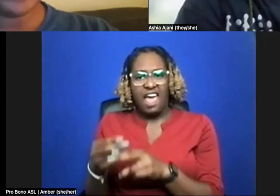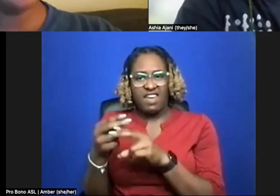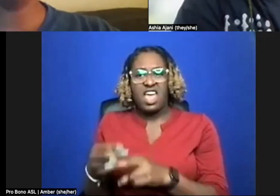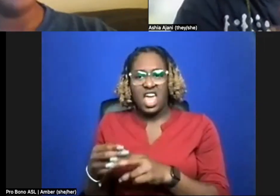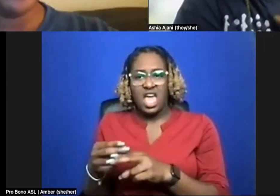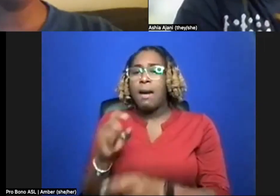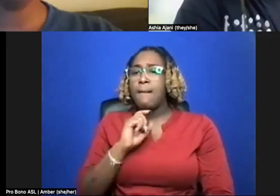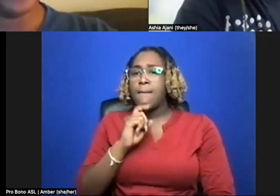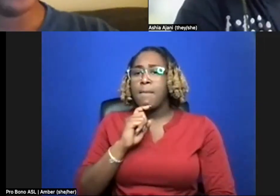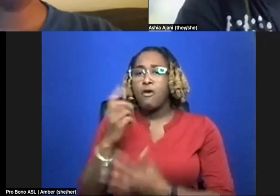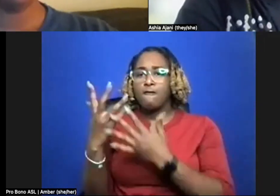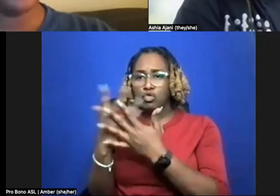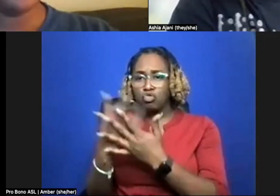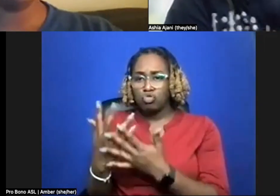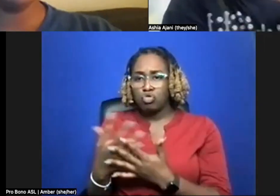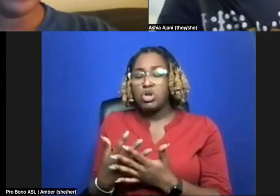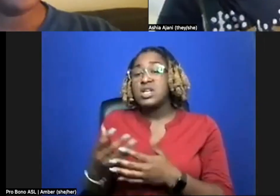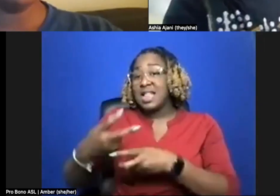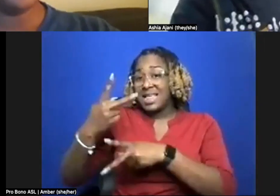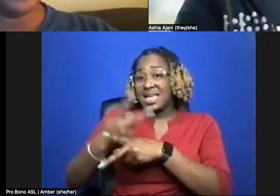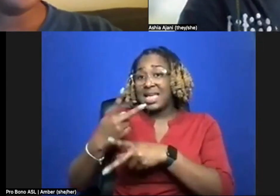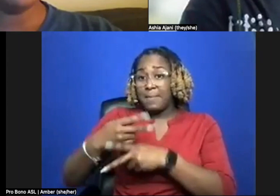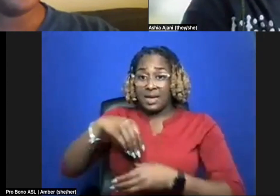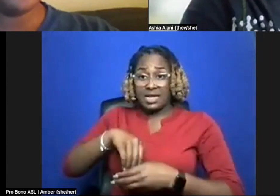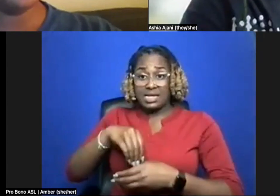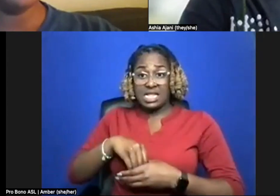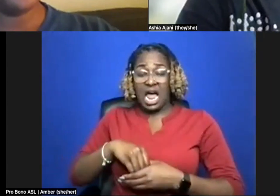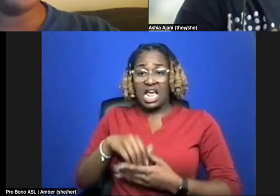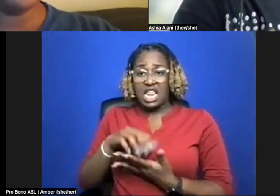And so they like keep like heavy metals in their gut and they filter it out of soil. And that's